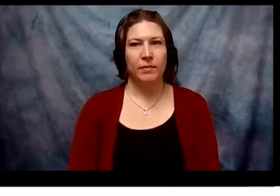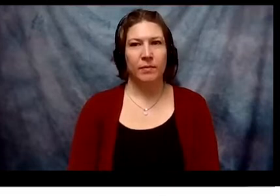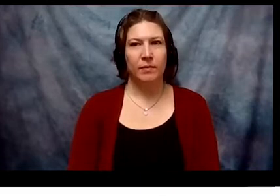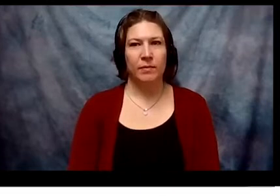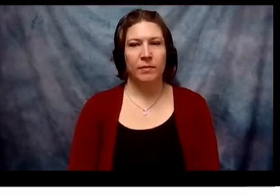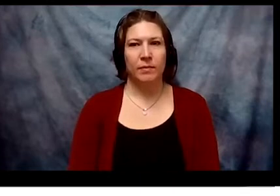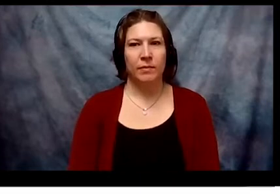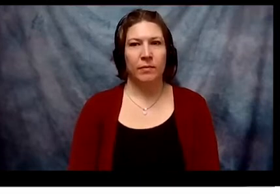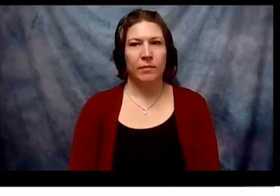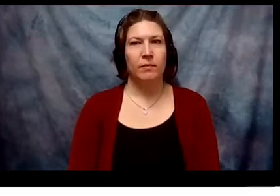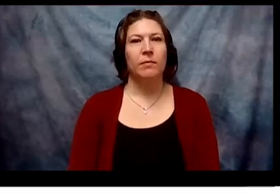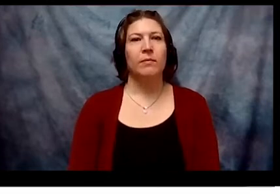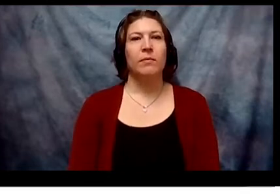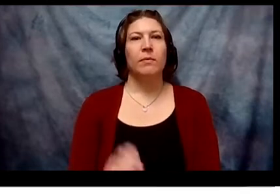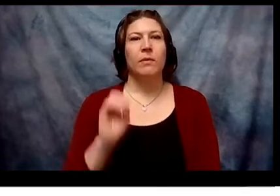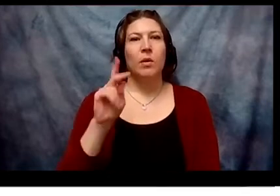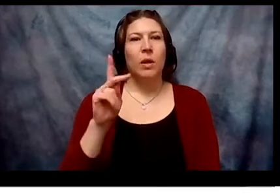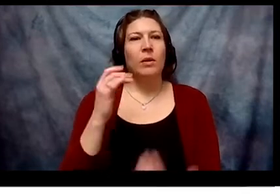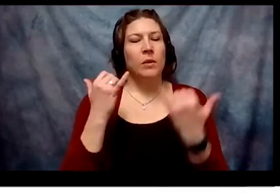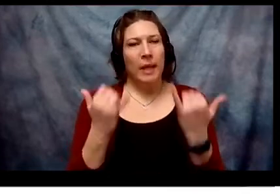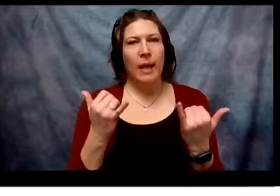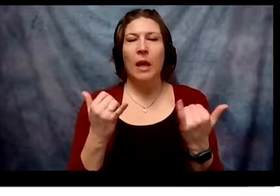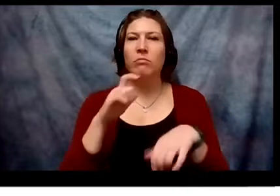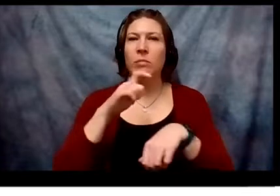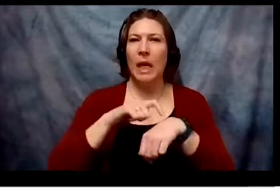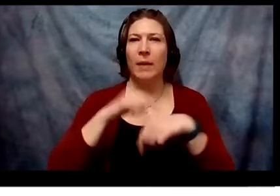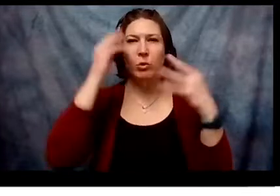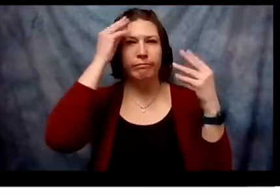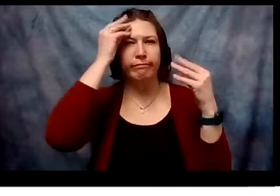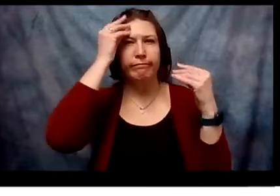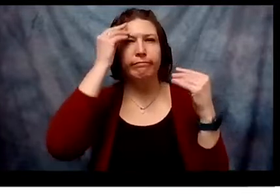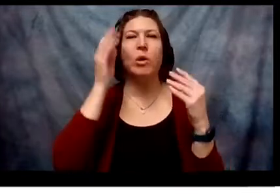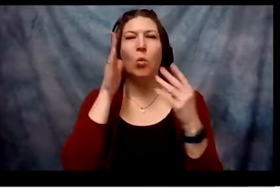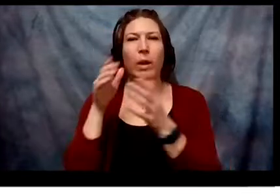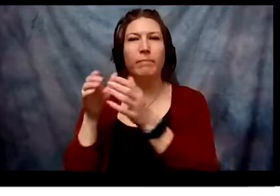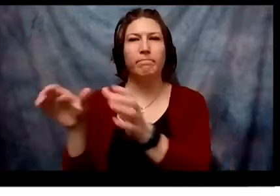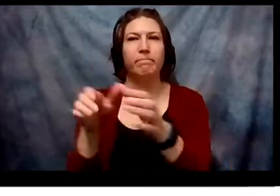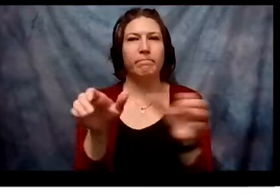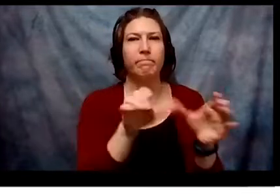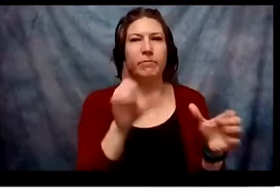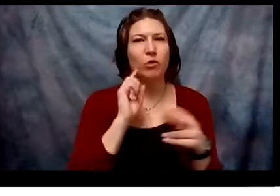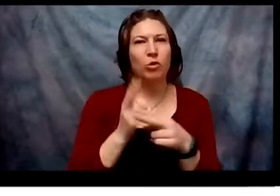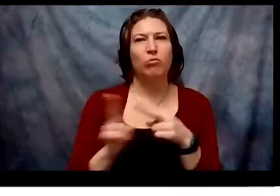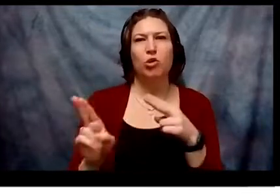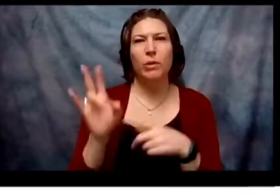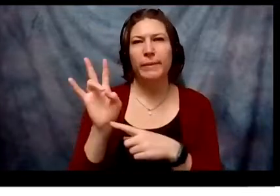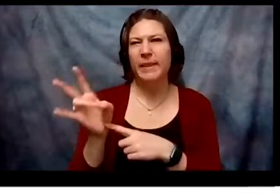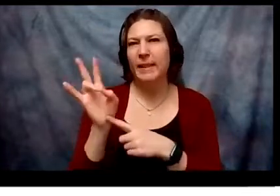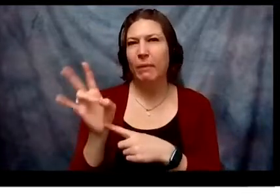Let's take some time now to process in smaller groups for a short seven-minute break out